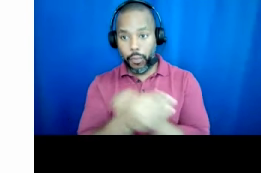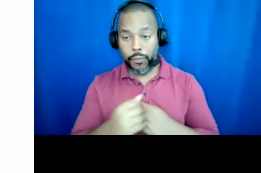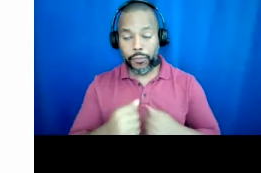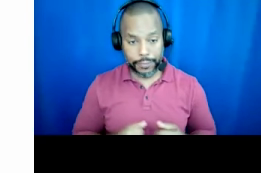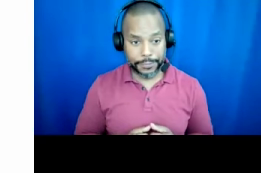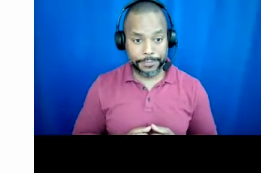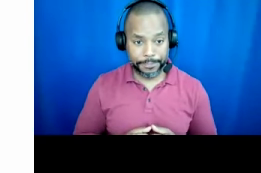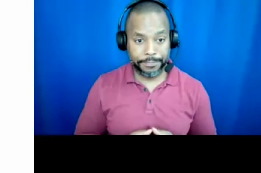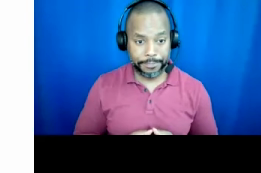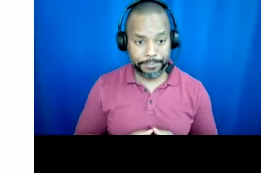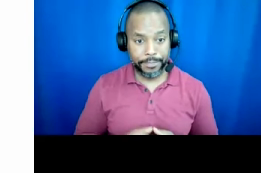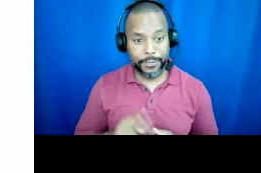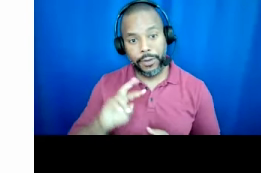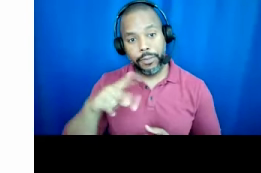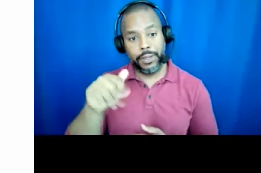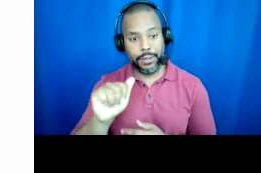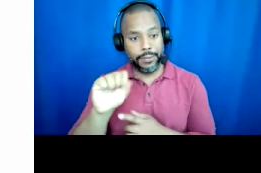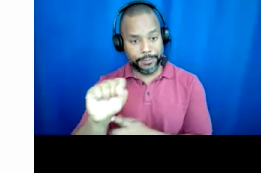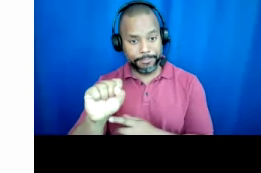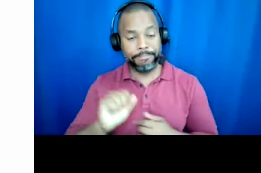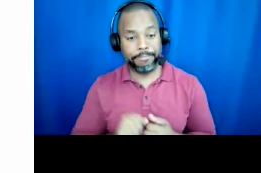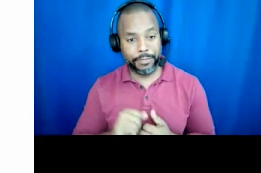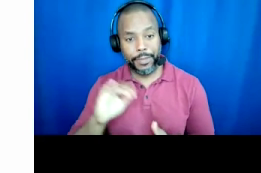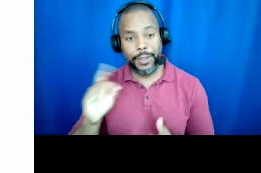of administrative services, by the first Monday of November.